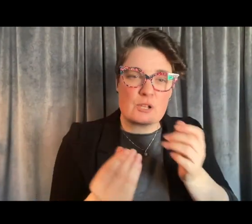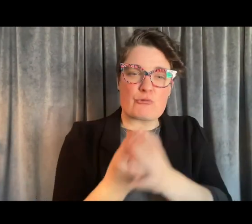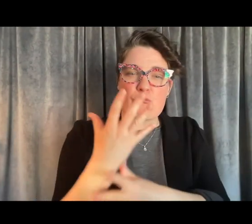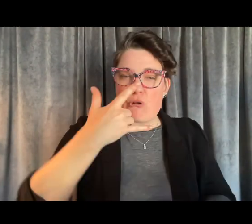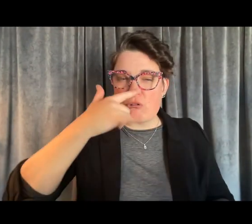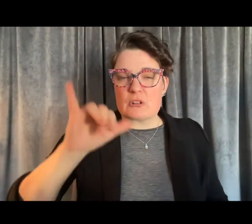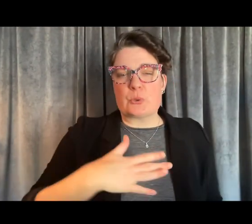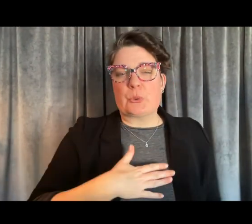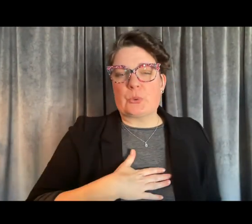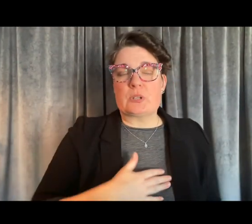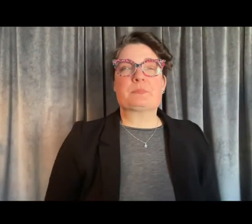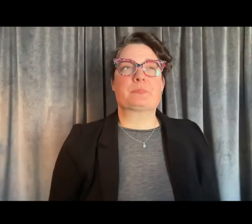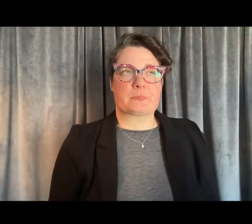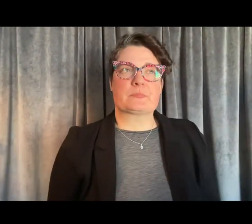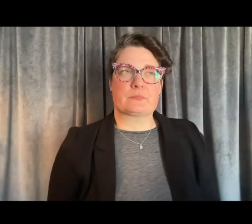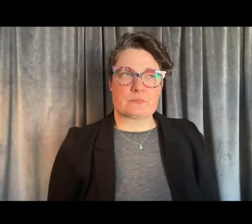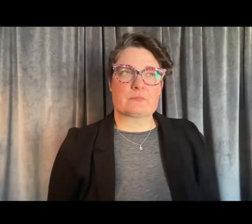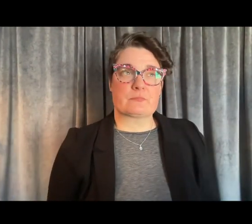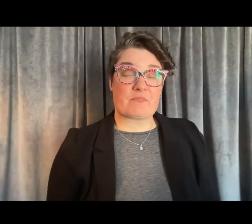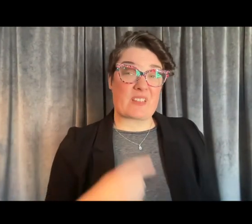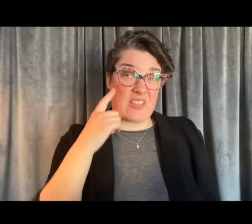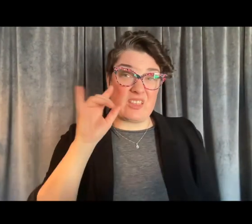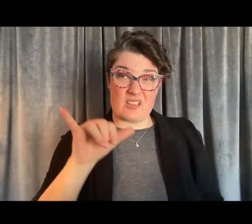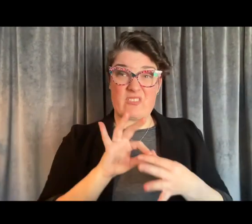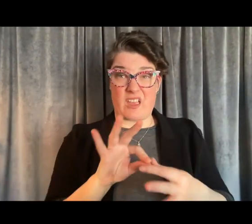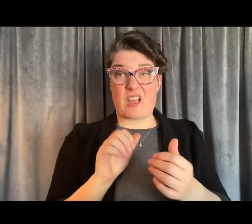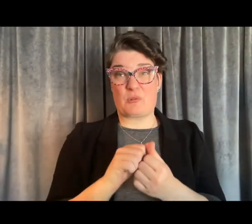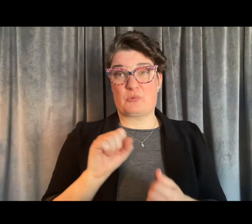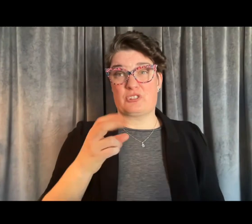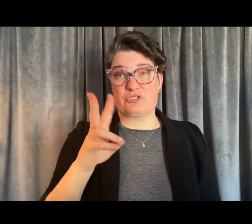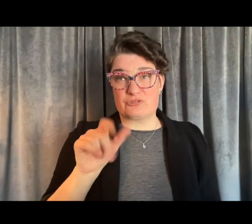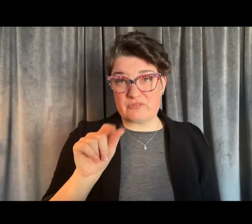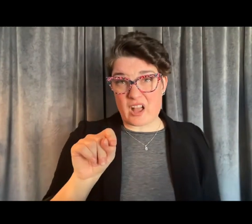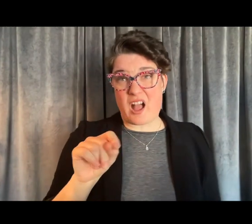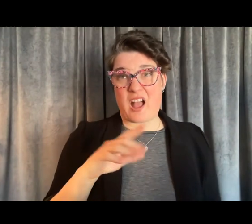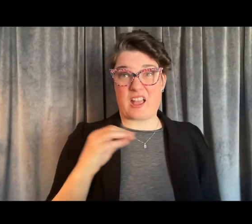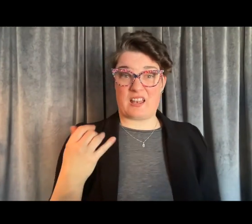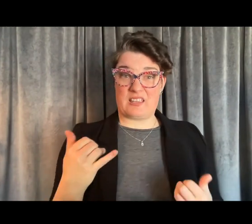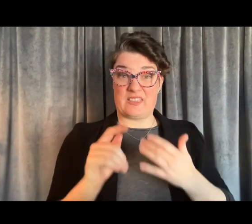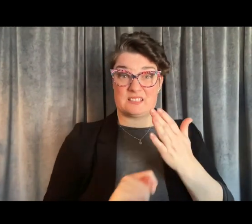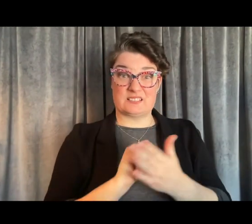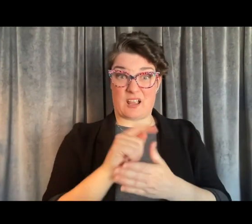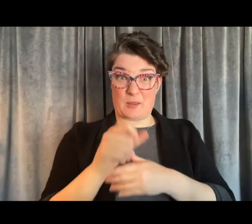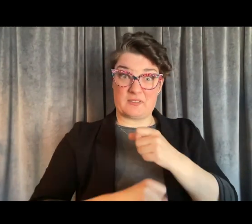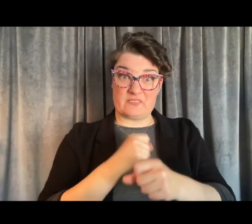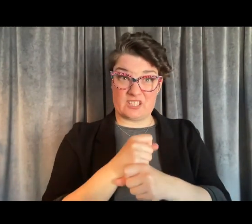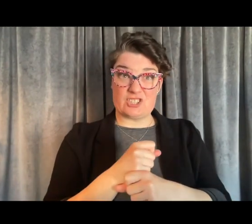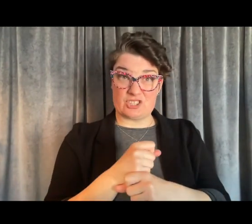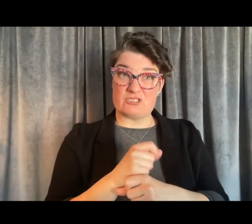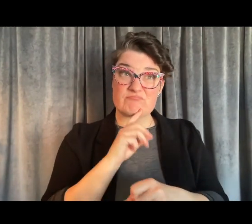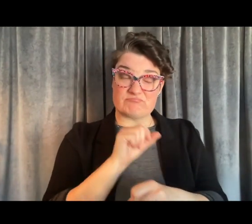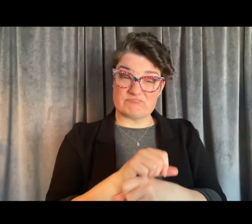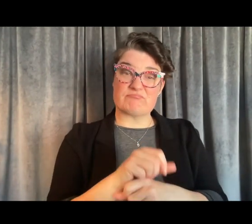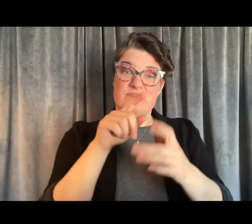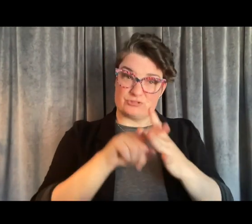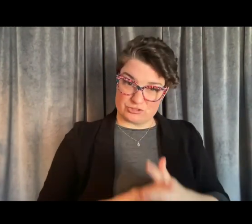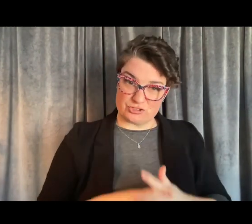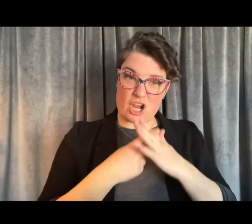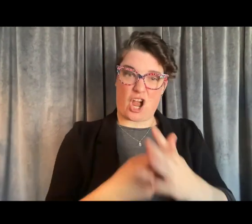When I think about that in terms of Shvat and being in this, this time of year where you're going into hibernation that you're remembering, like growing